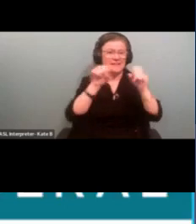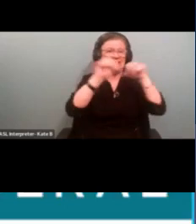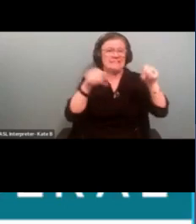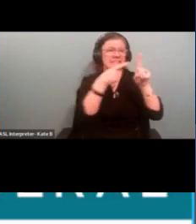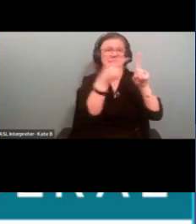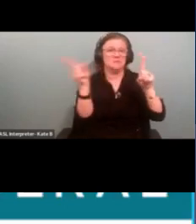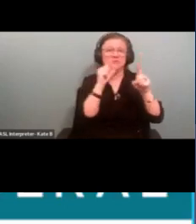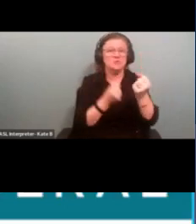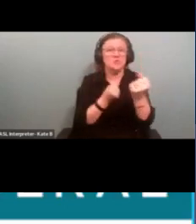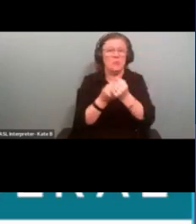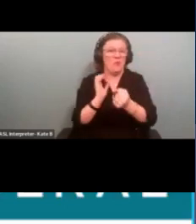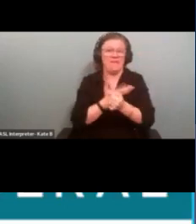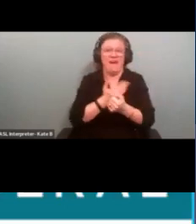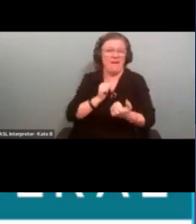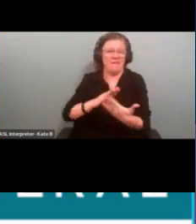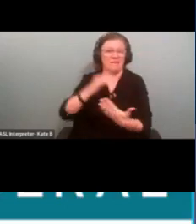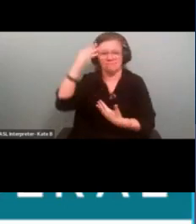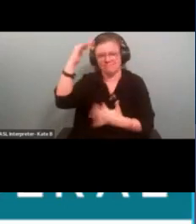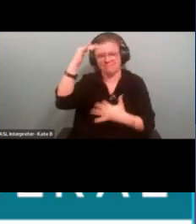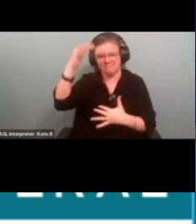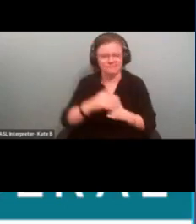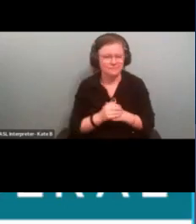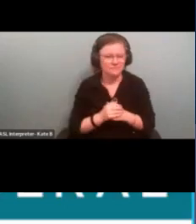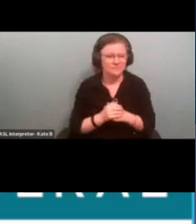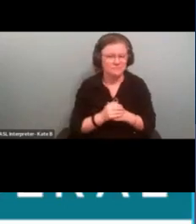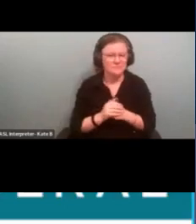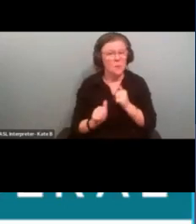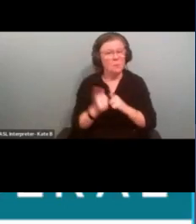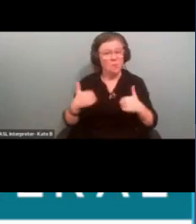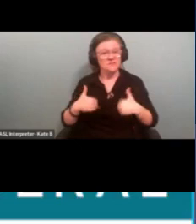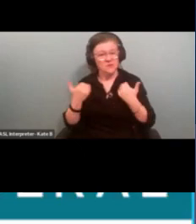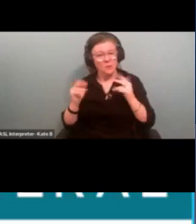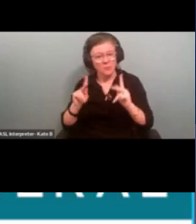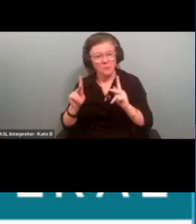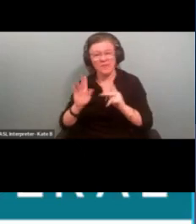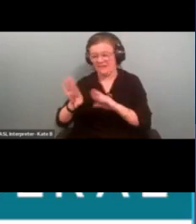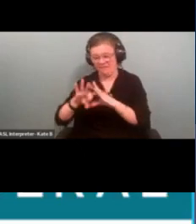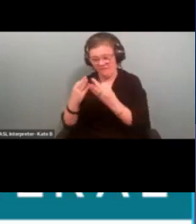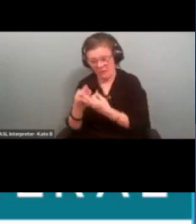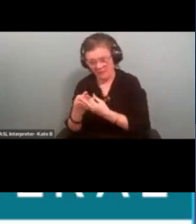wraparound the experience of many young people and families is that they had to fail up the